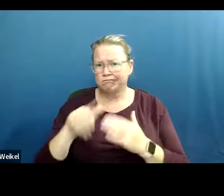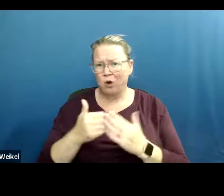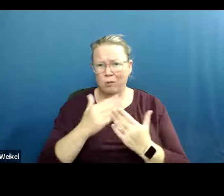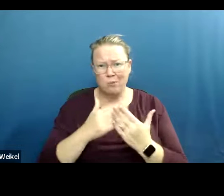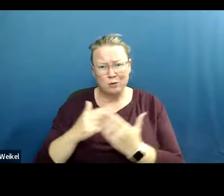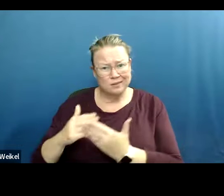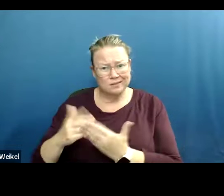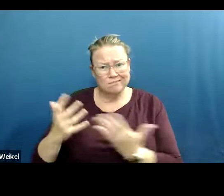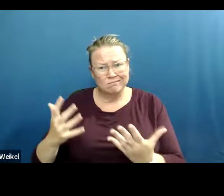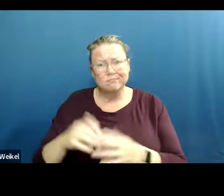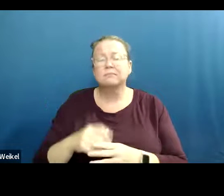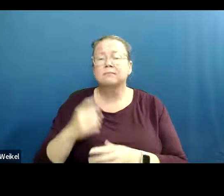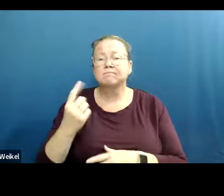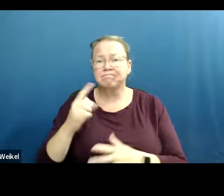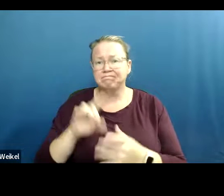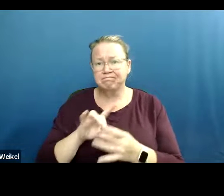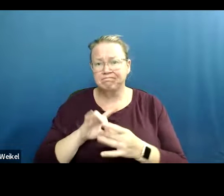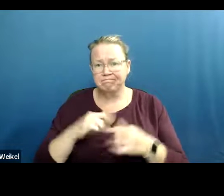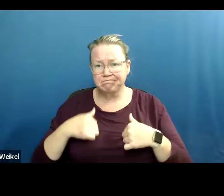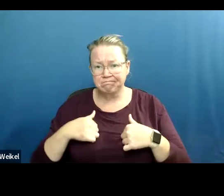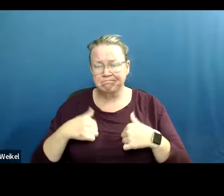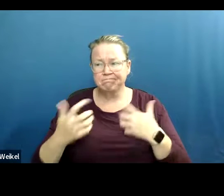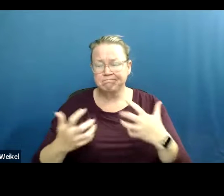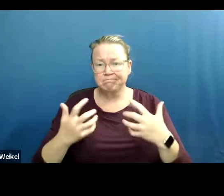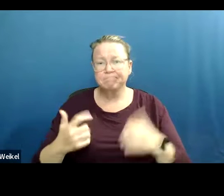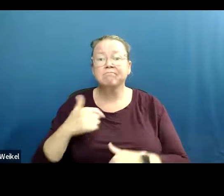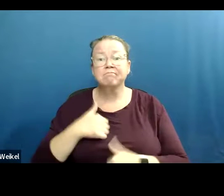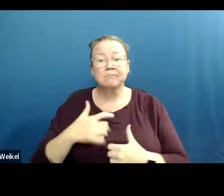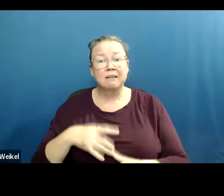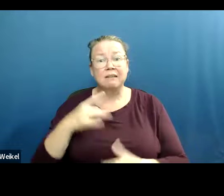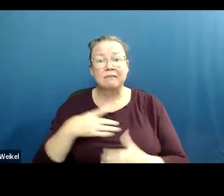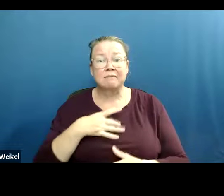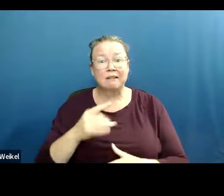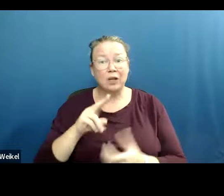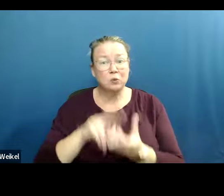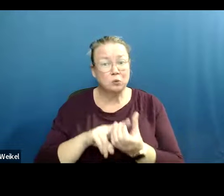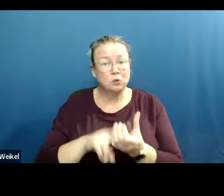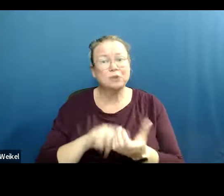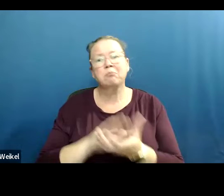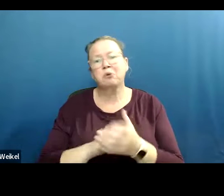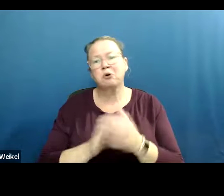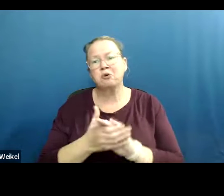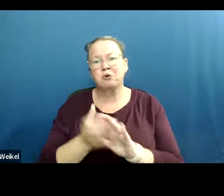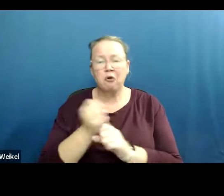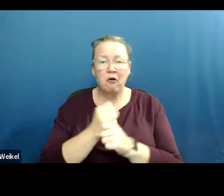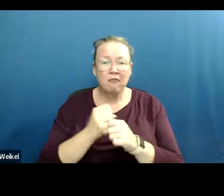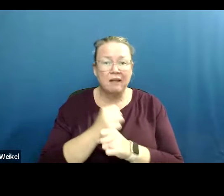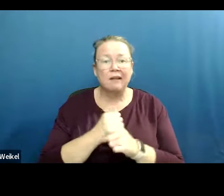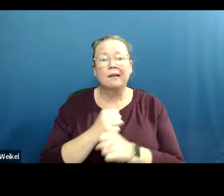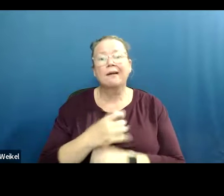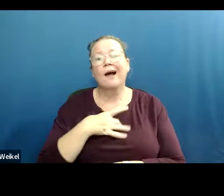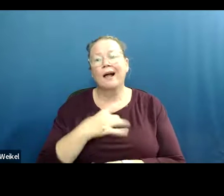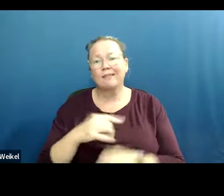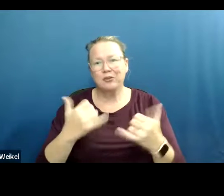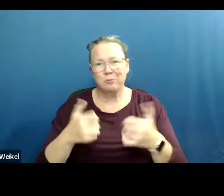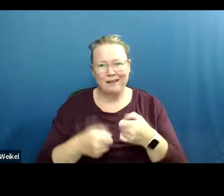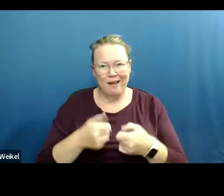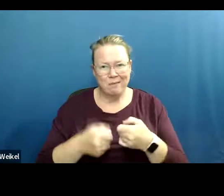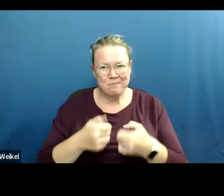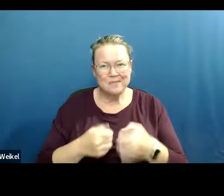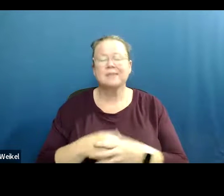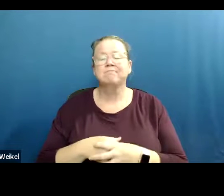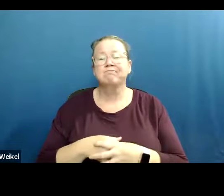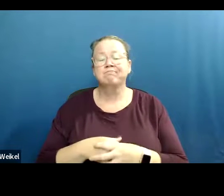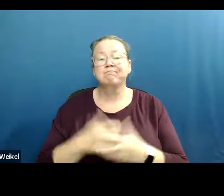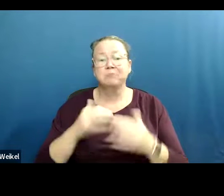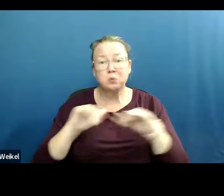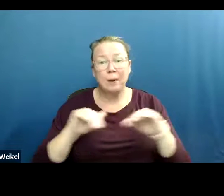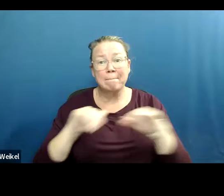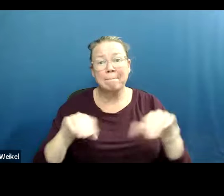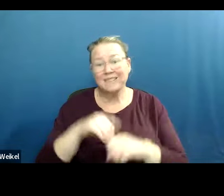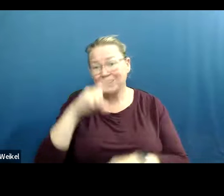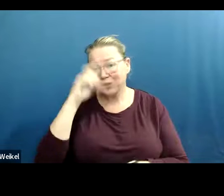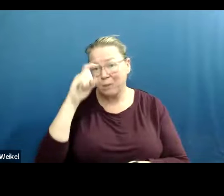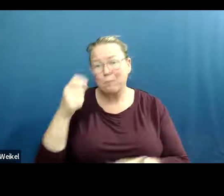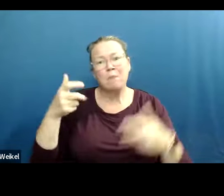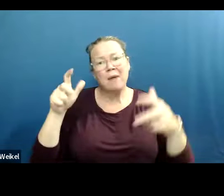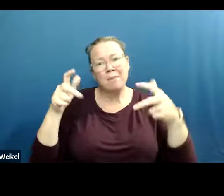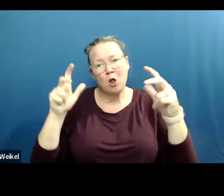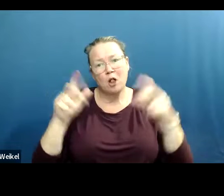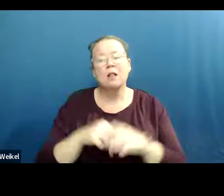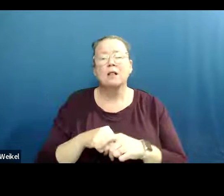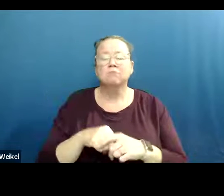Harm (He/Him): Some things about me are that I like sushi burgers coffee I like to play video games swim in the summer, play basketball. Listen to music